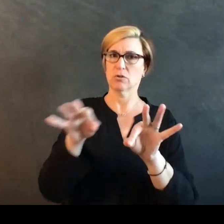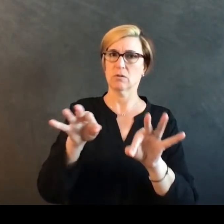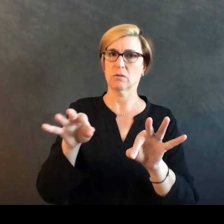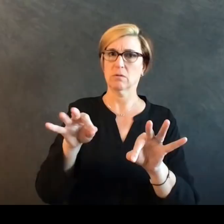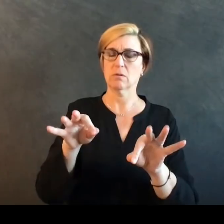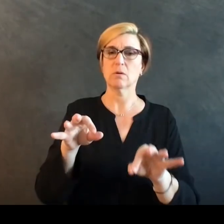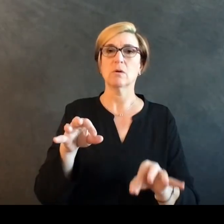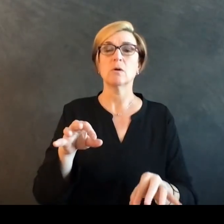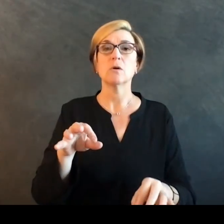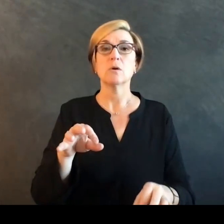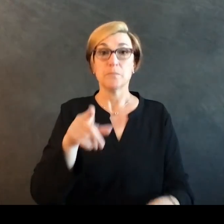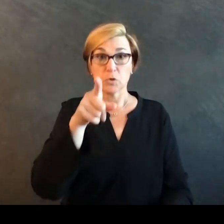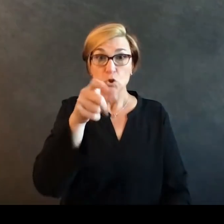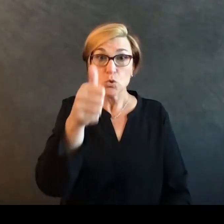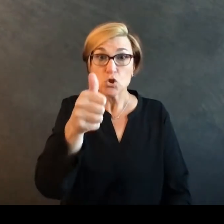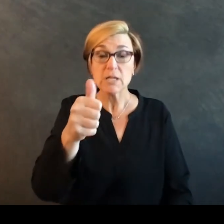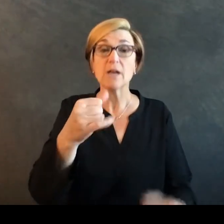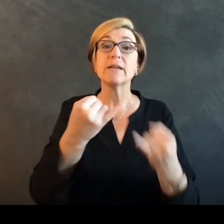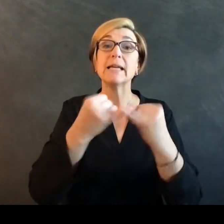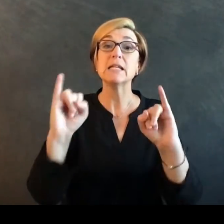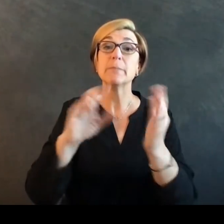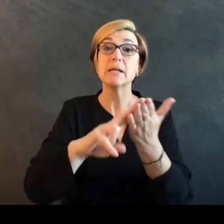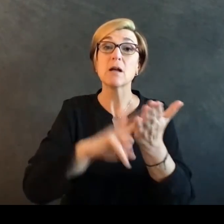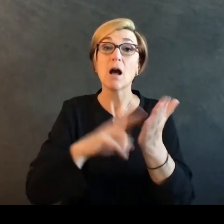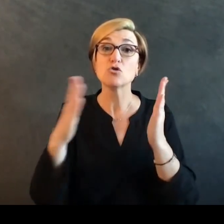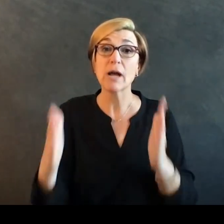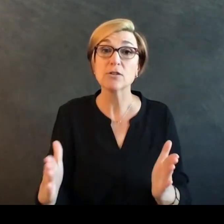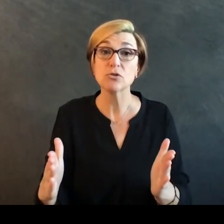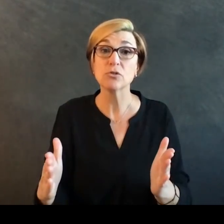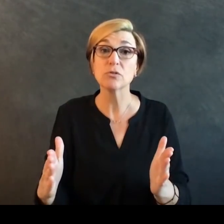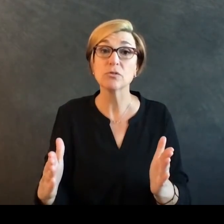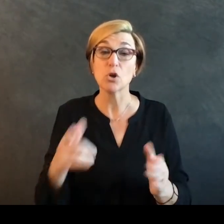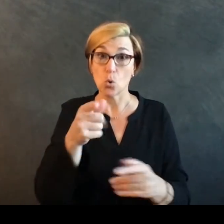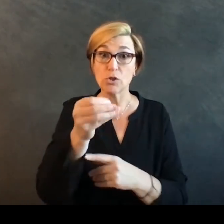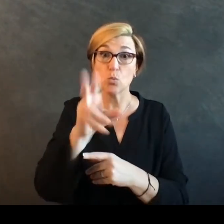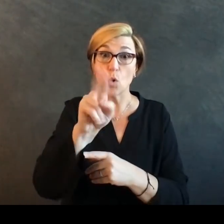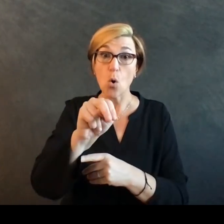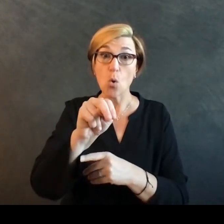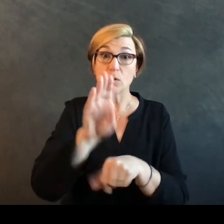independent contractor if you're a sole proprietor you're eligible for this as